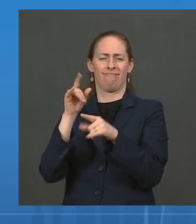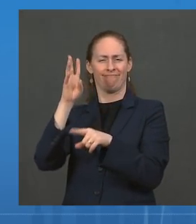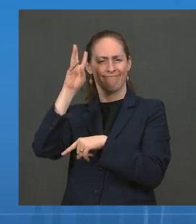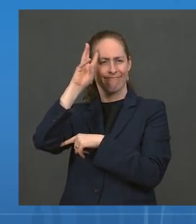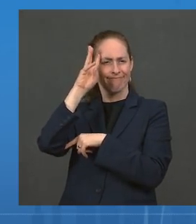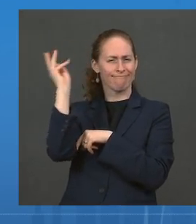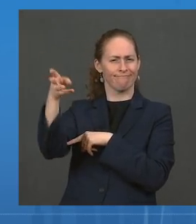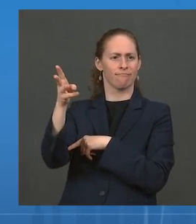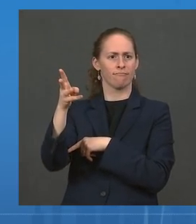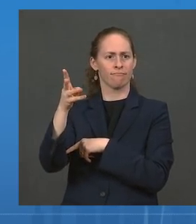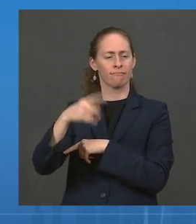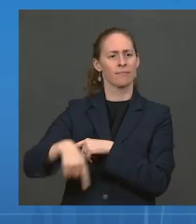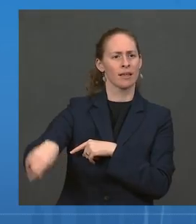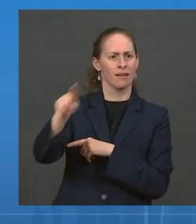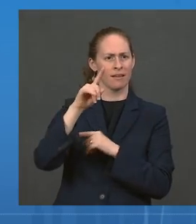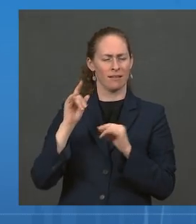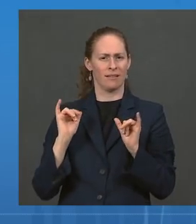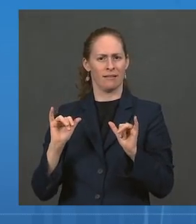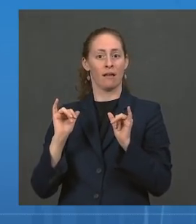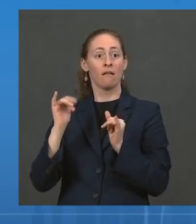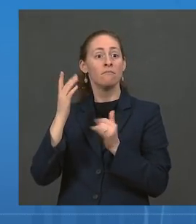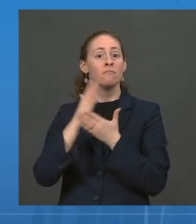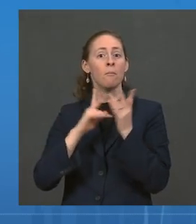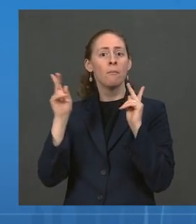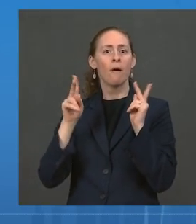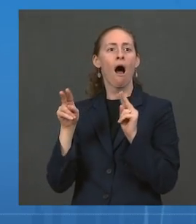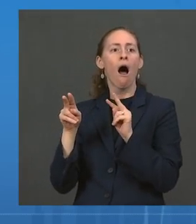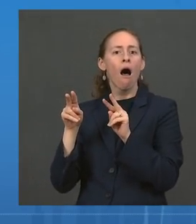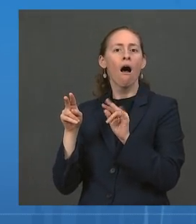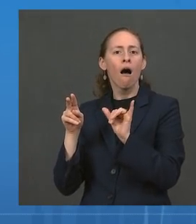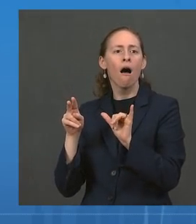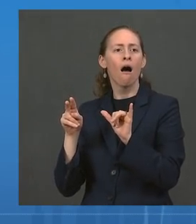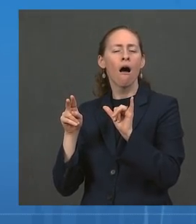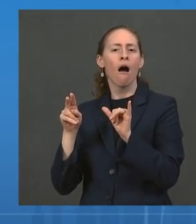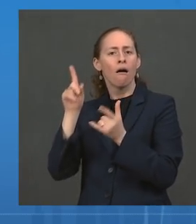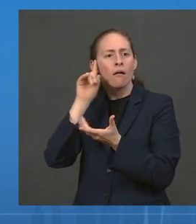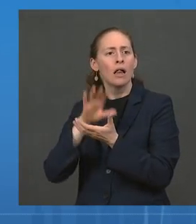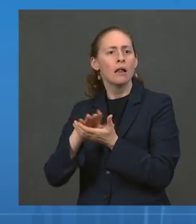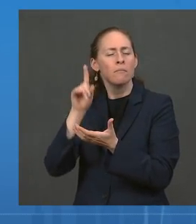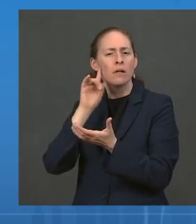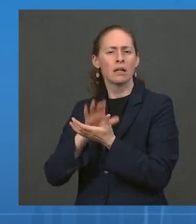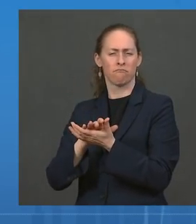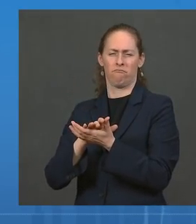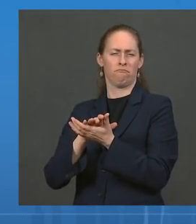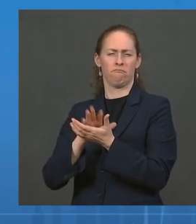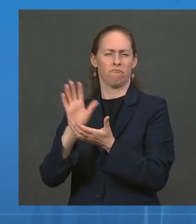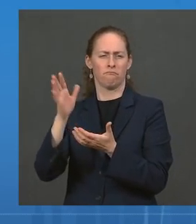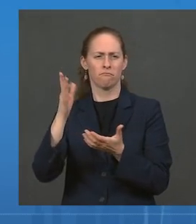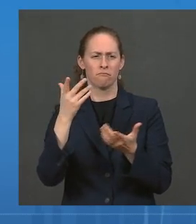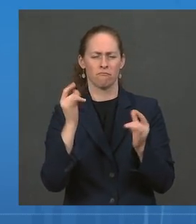who have received misleading videos and false articles through text chains and social media feeds. I've had to talk to my family members